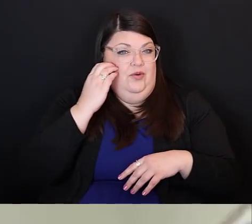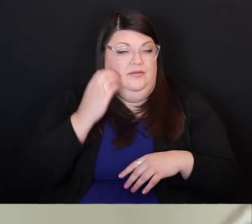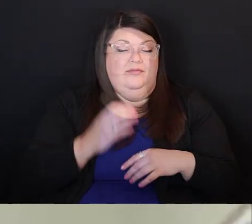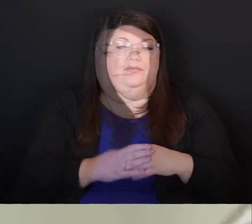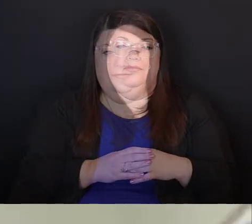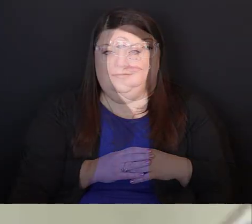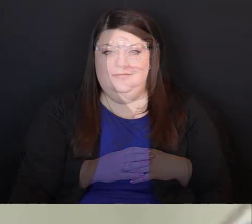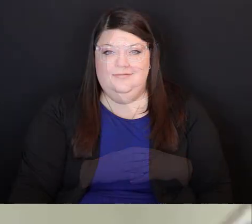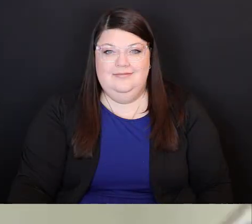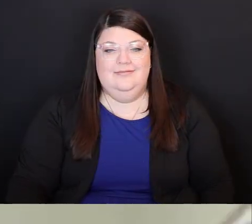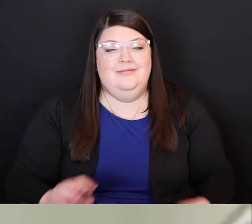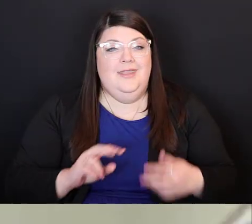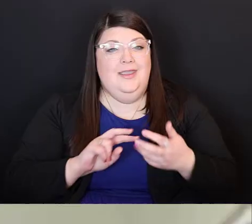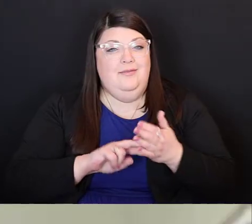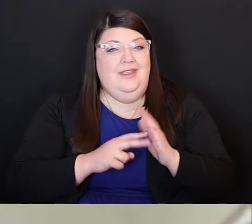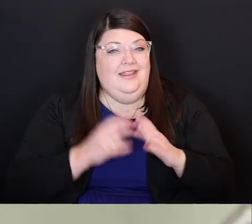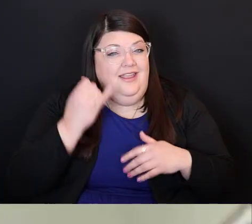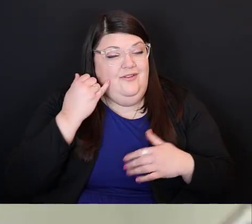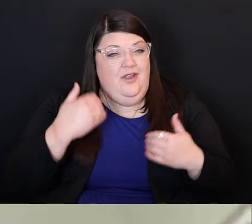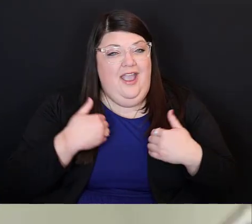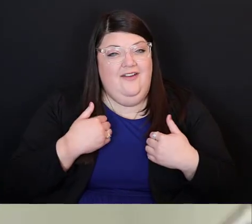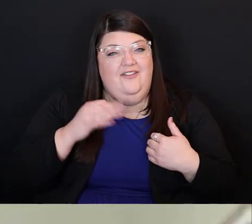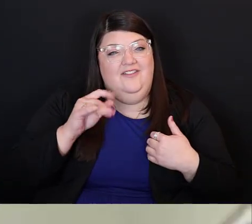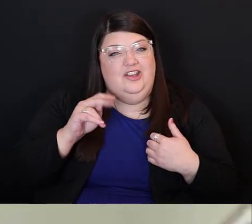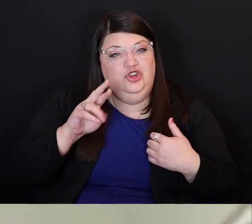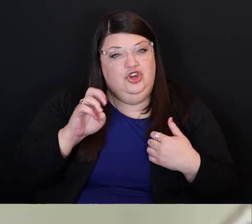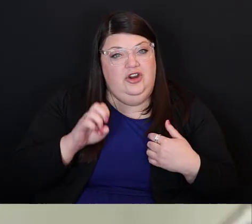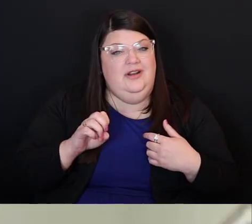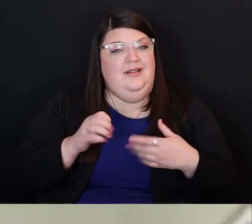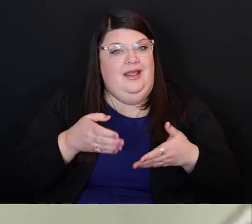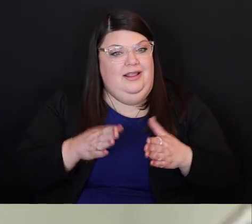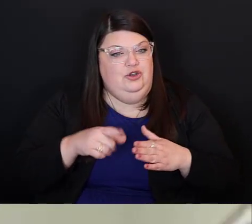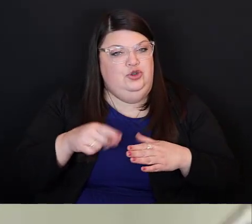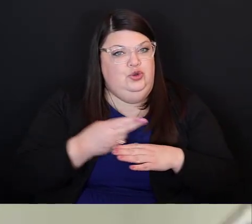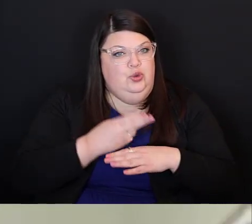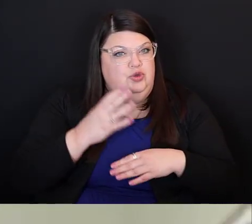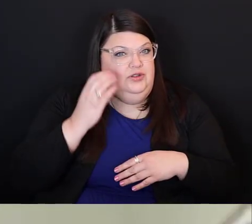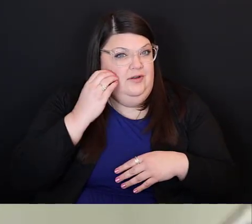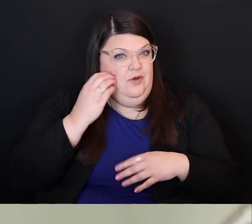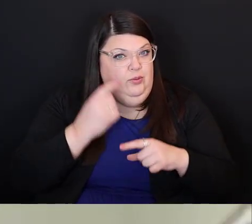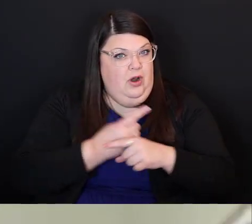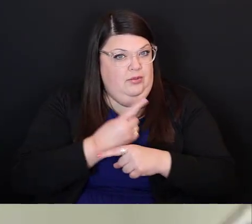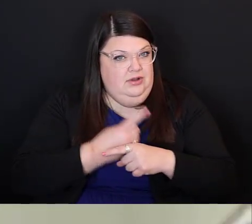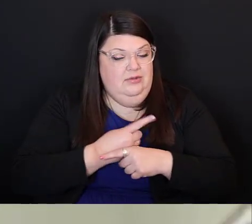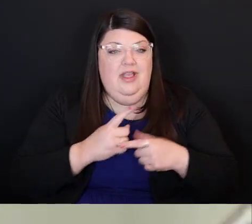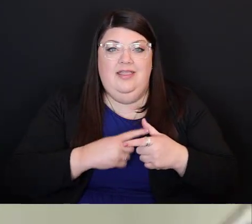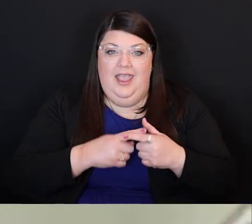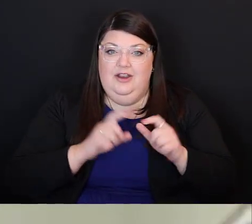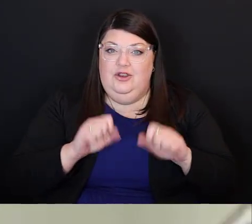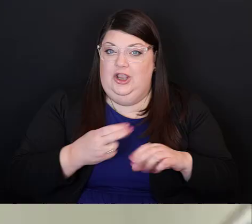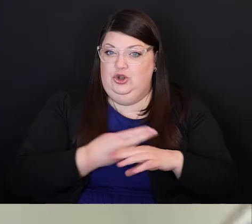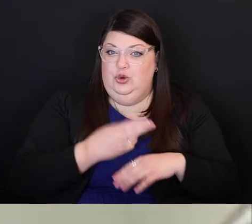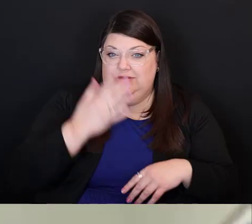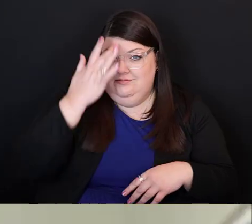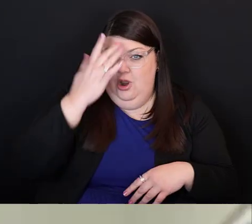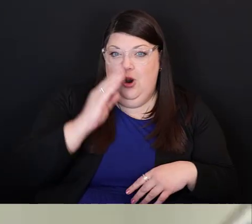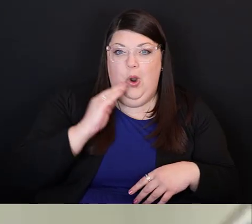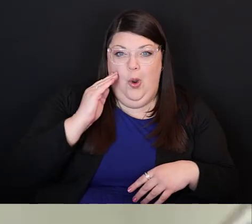So if you have a feature that lets you use your cell phone properly, that can then help you use your smartphone products at its best.